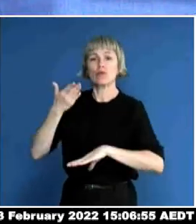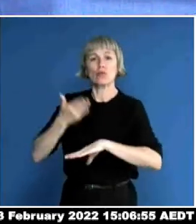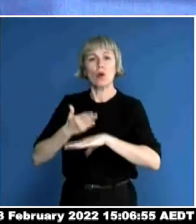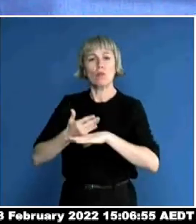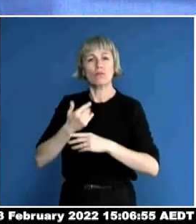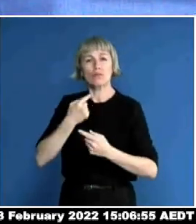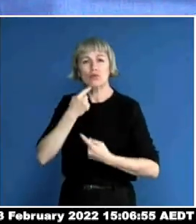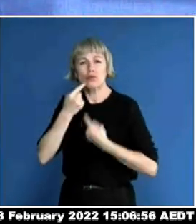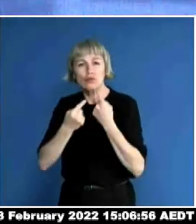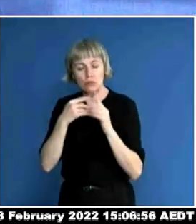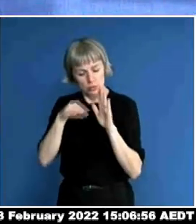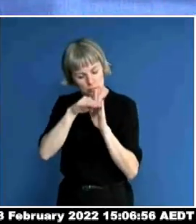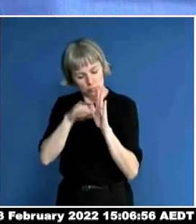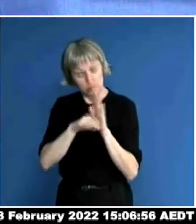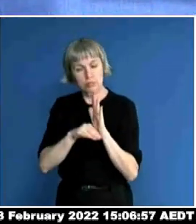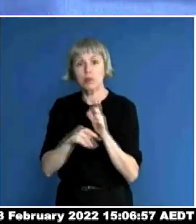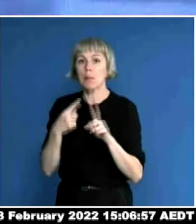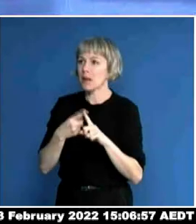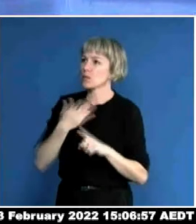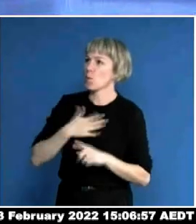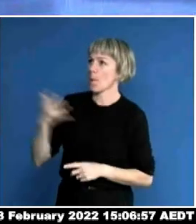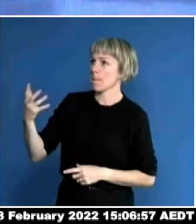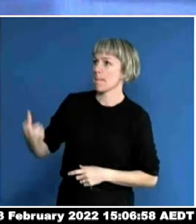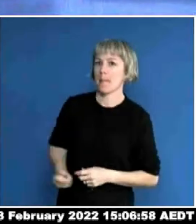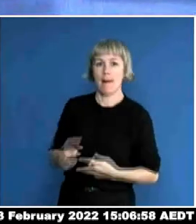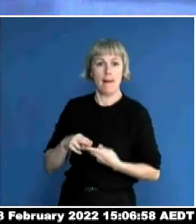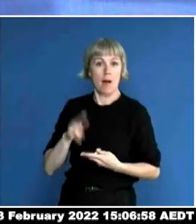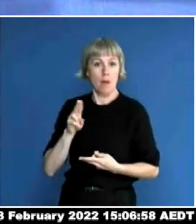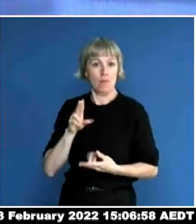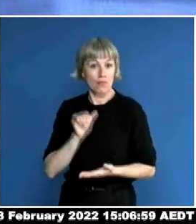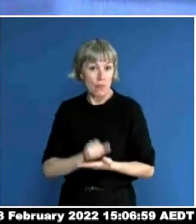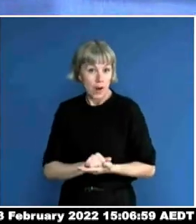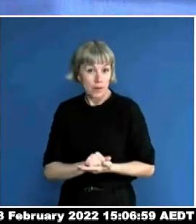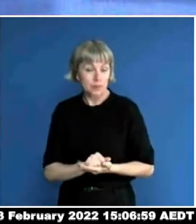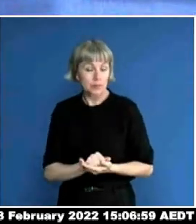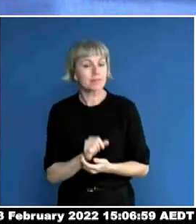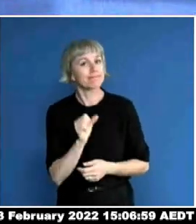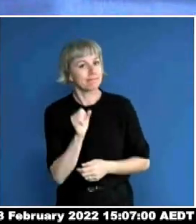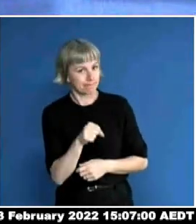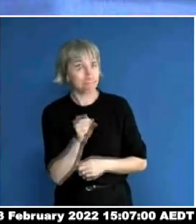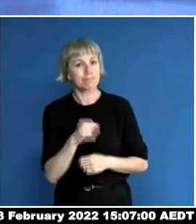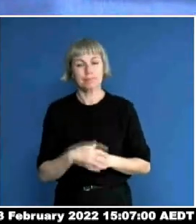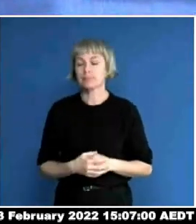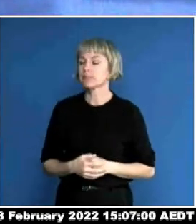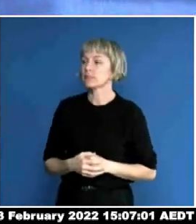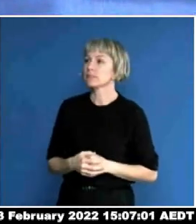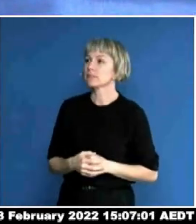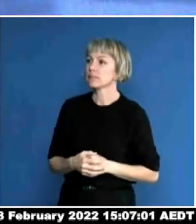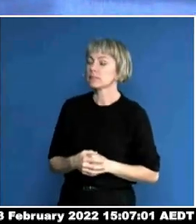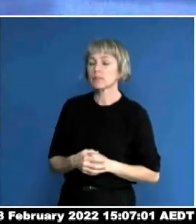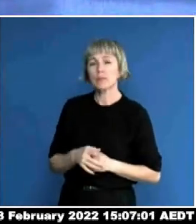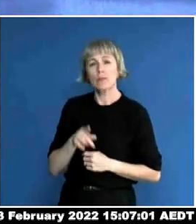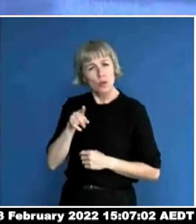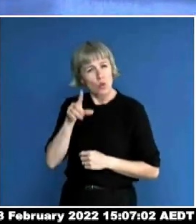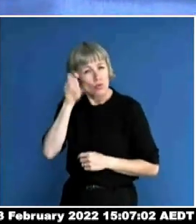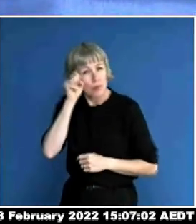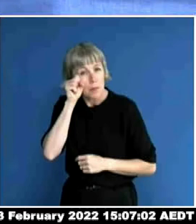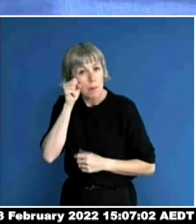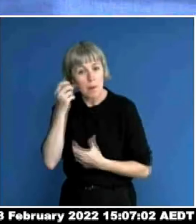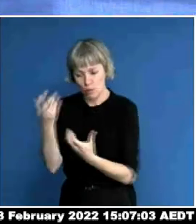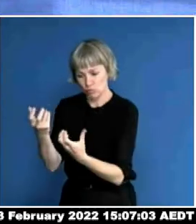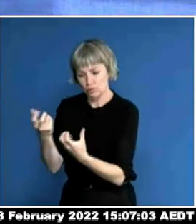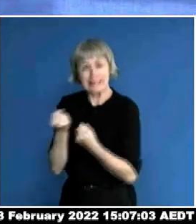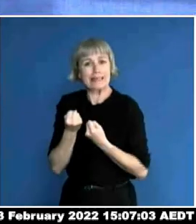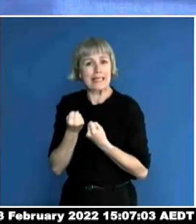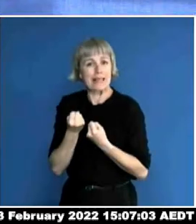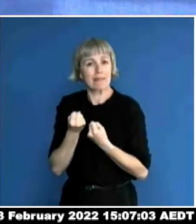Do you remember receiving a draft job description by email in or around 25